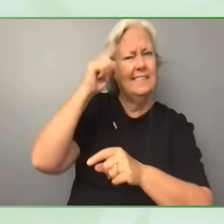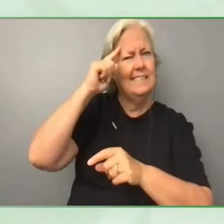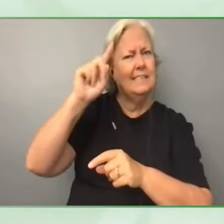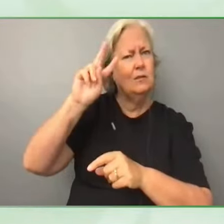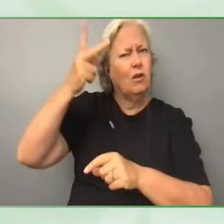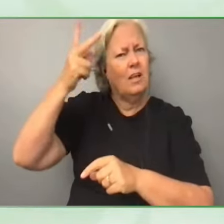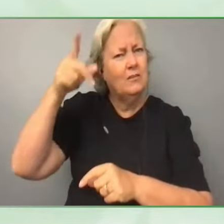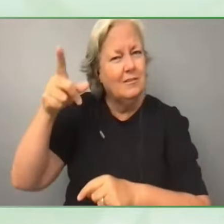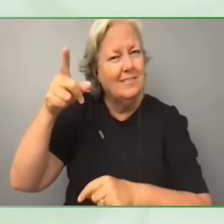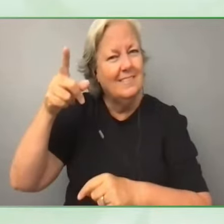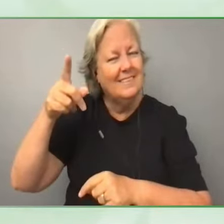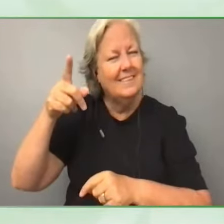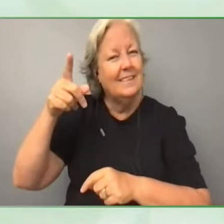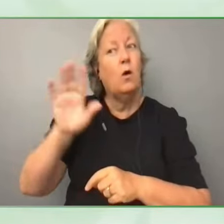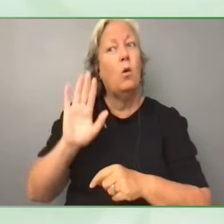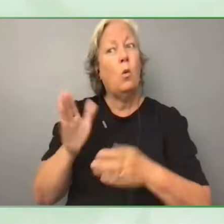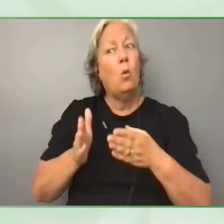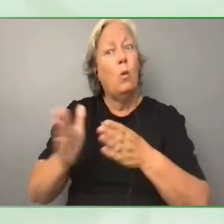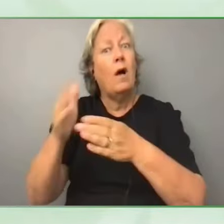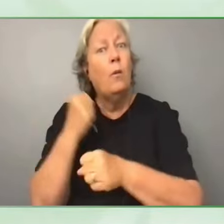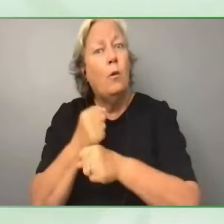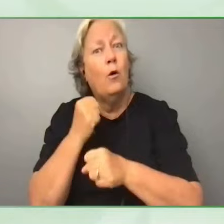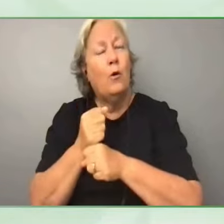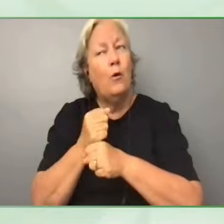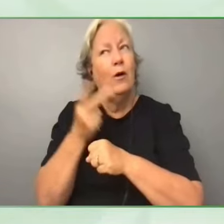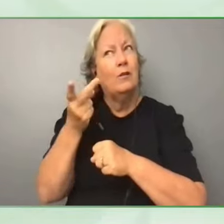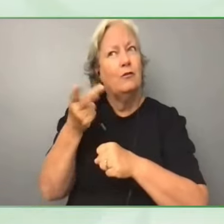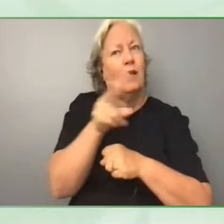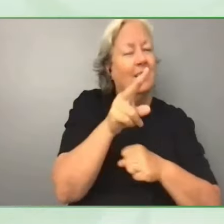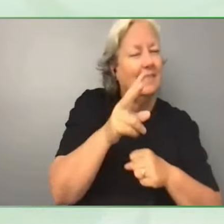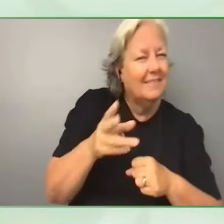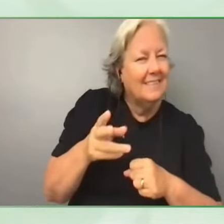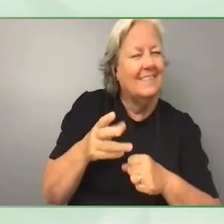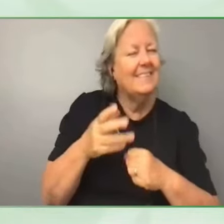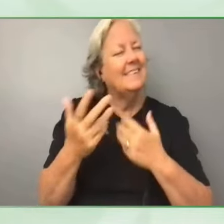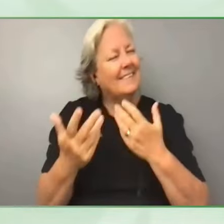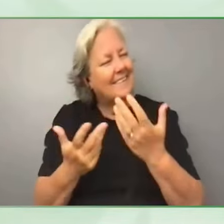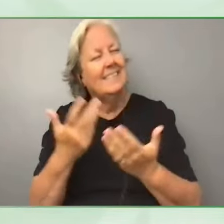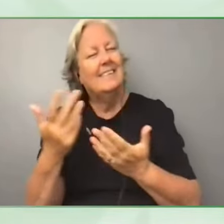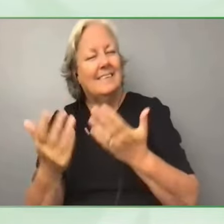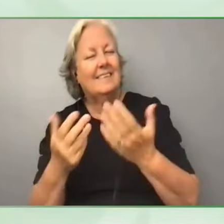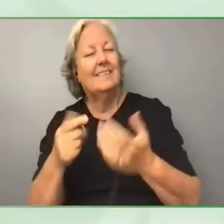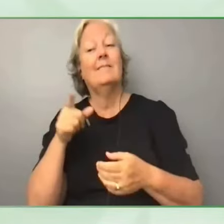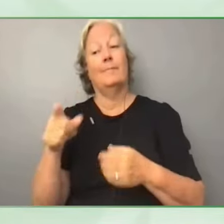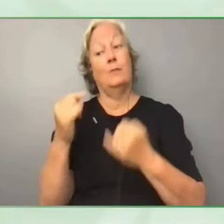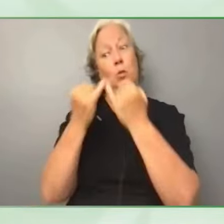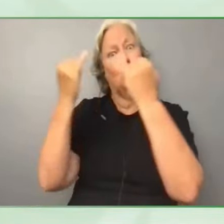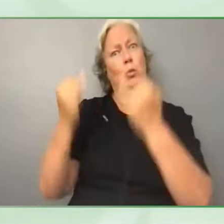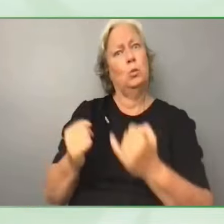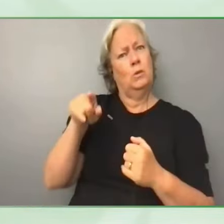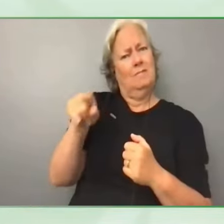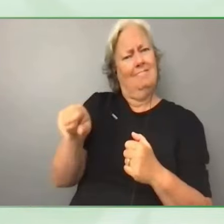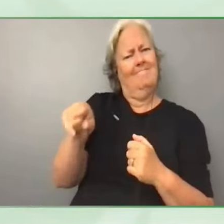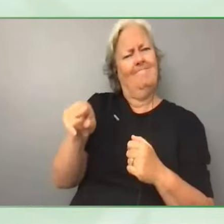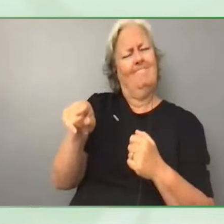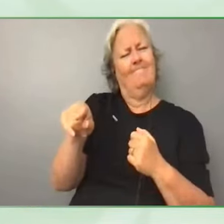And also deinstitutionalisation is not only about bringing people into